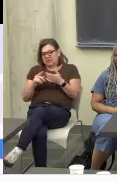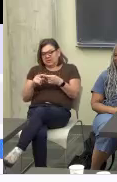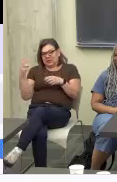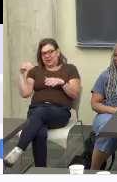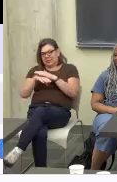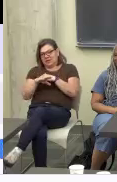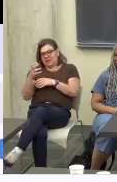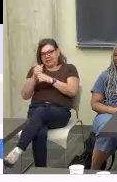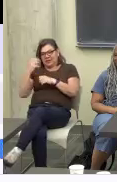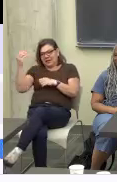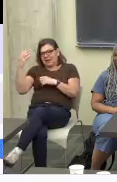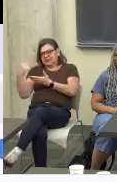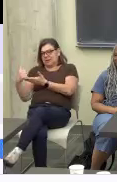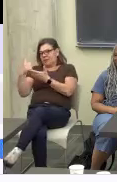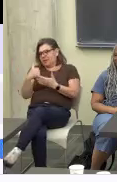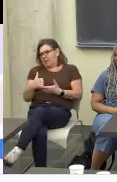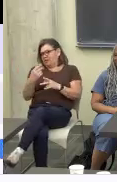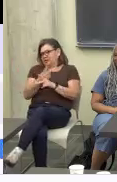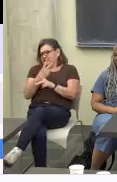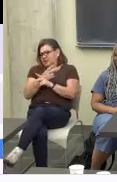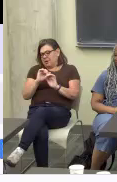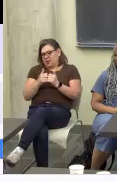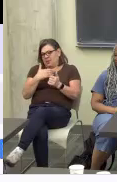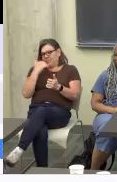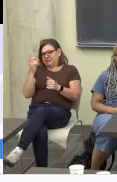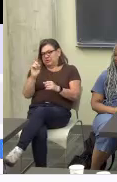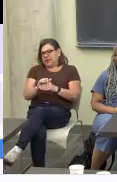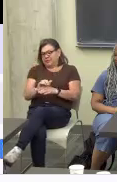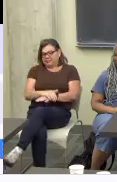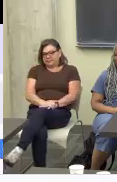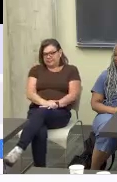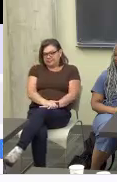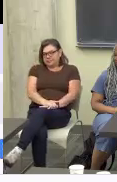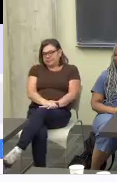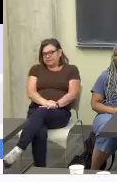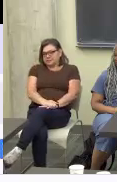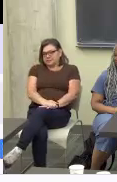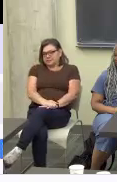and figure out how we can best do that well you know maybe there's work going on that